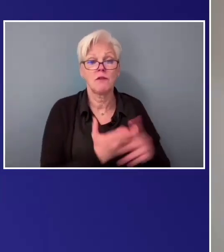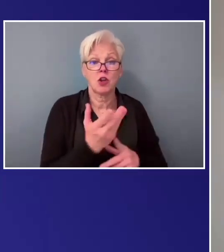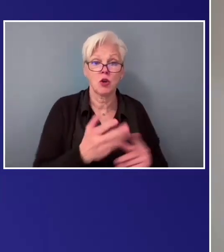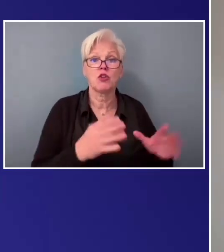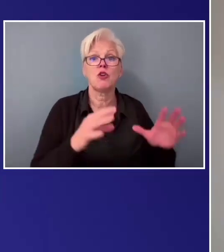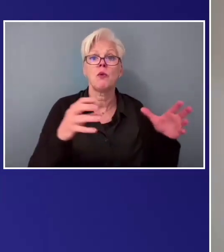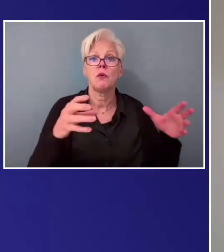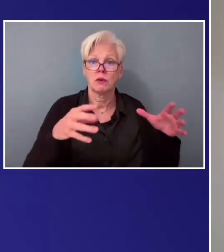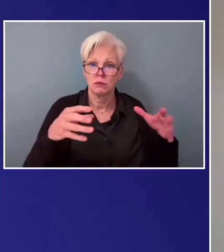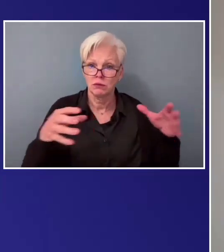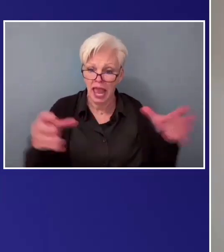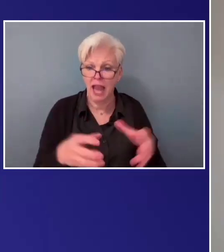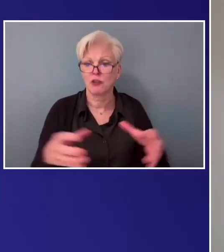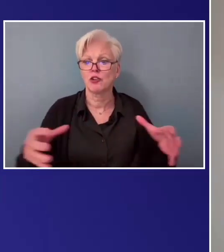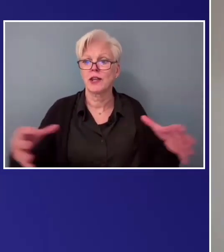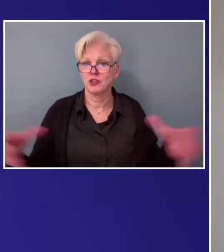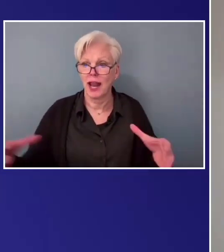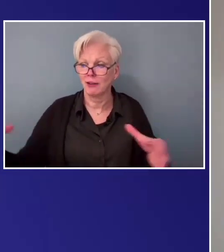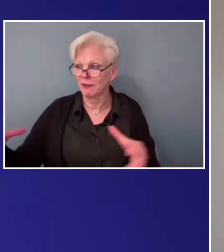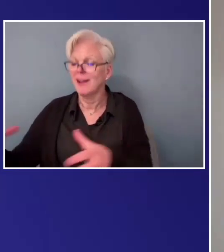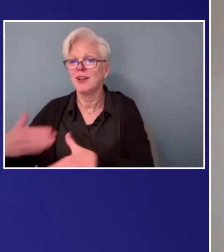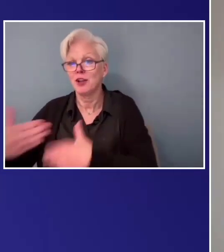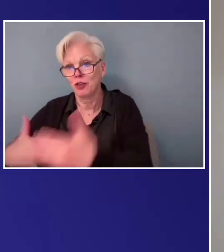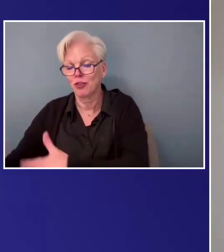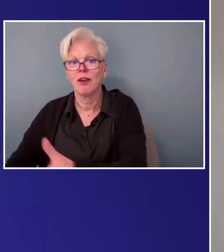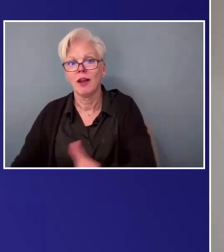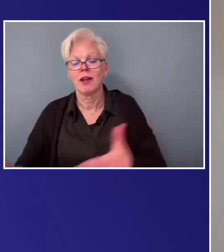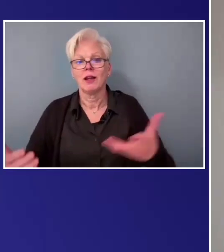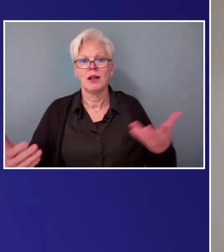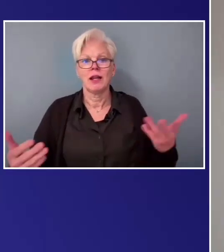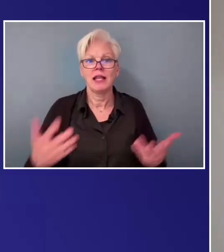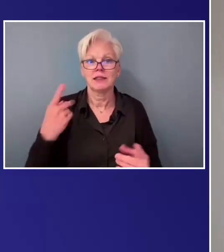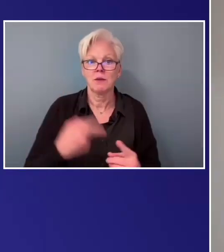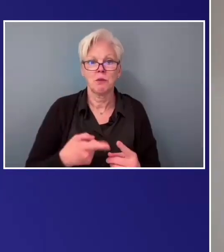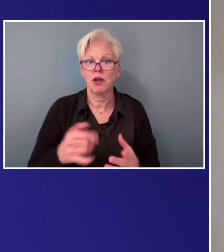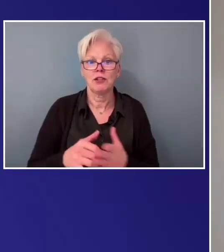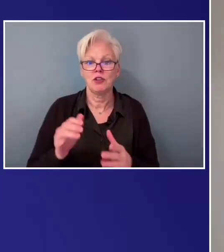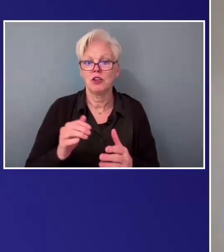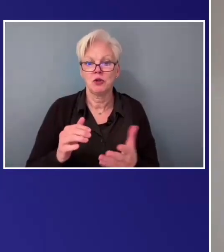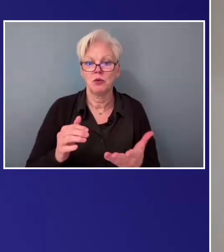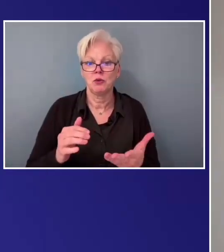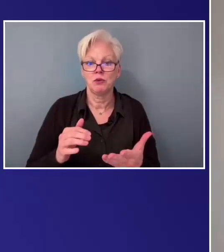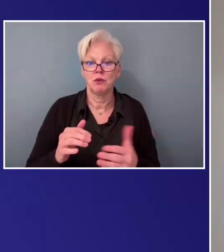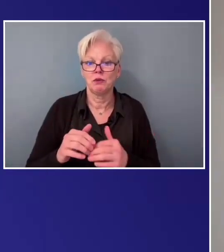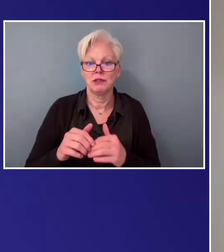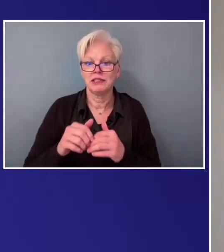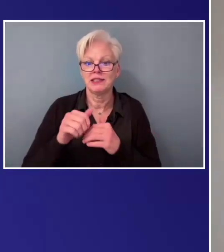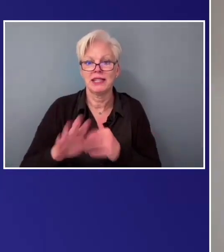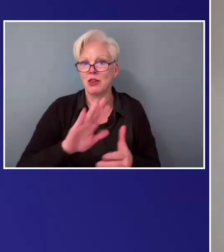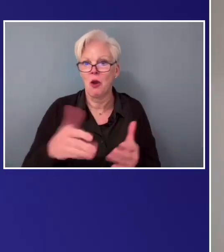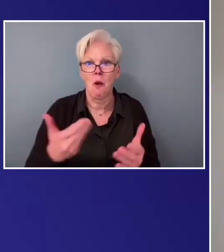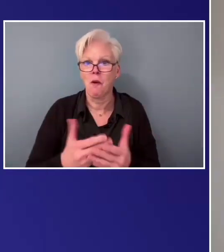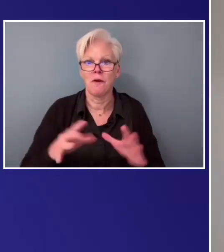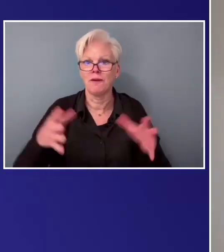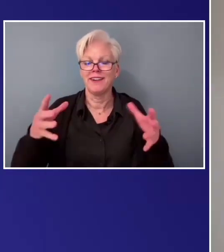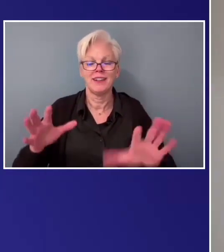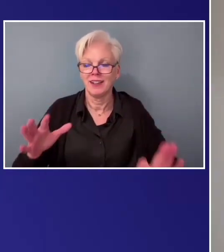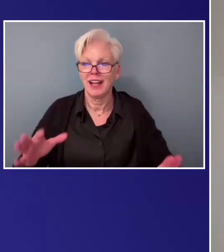what -- there will be a point where you would have to send the whole -- at some point you have to stop doing a roll-up and just exempt a program is sort